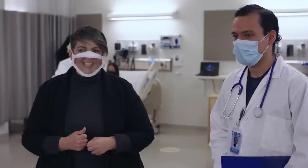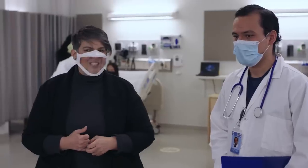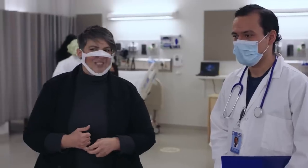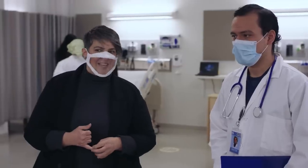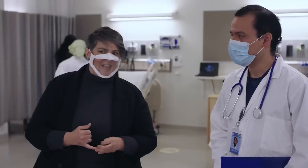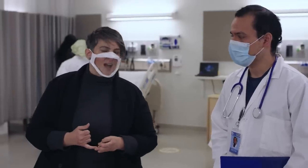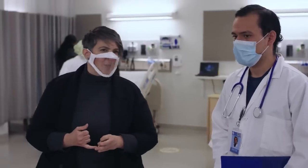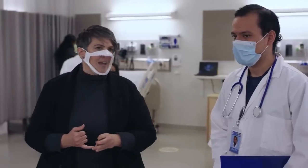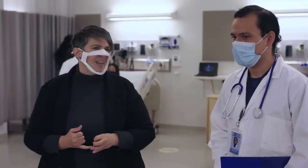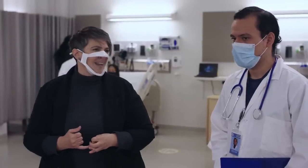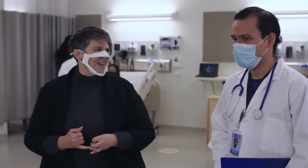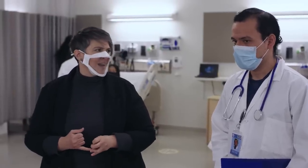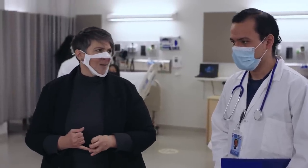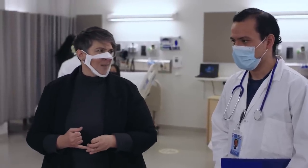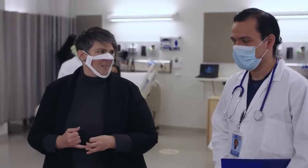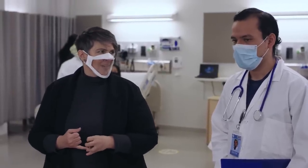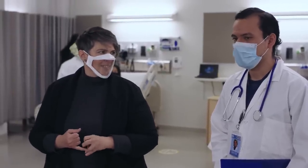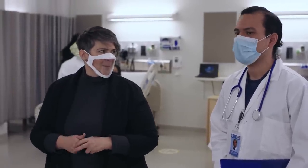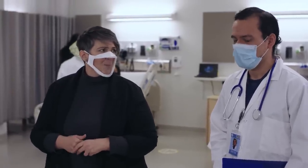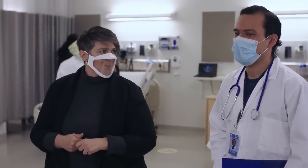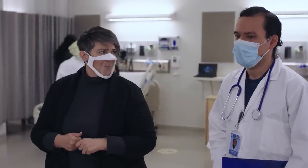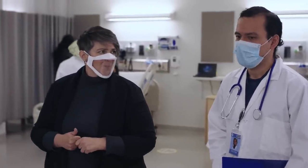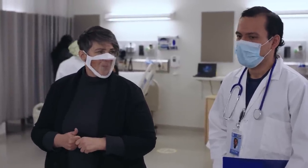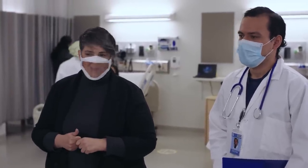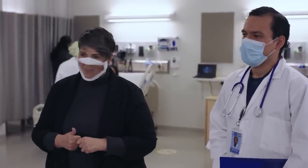She’s saying, um, I get it. I’ll see you next time.